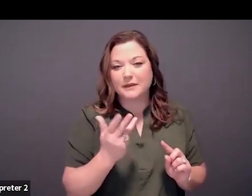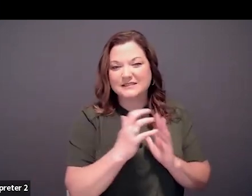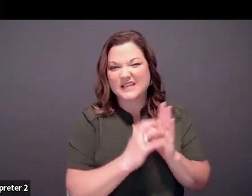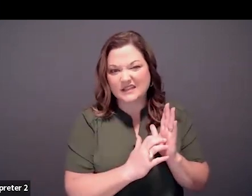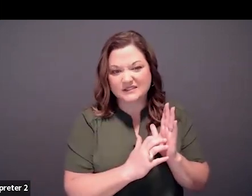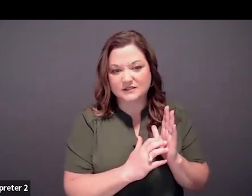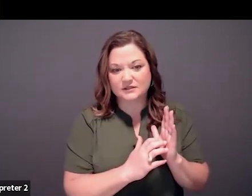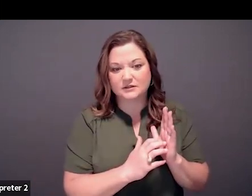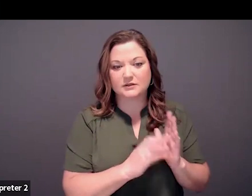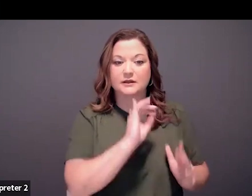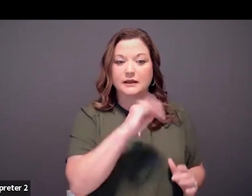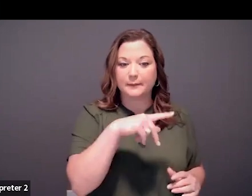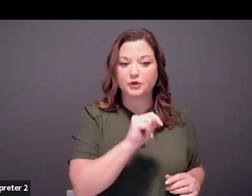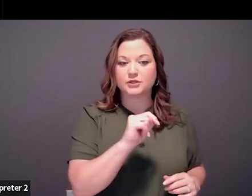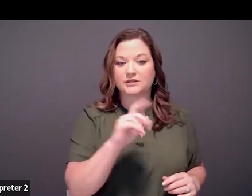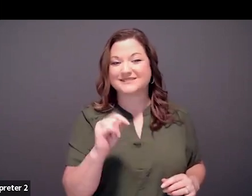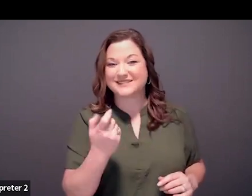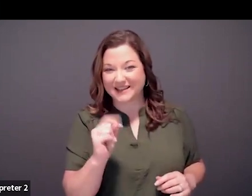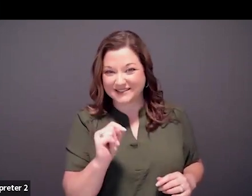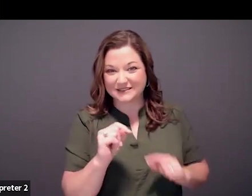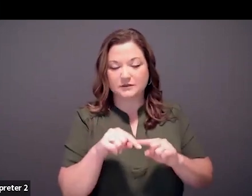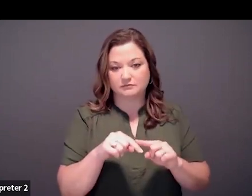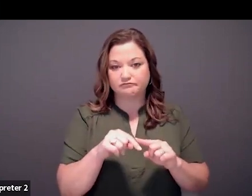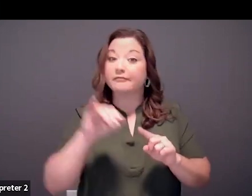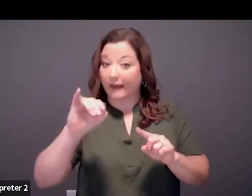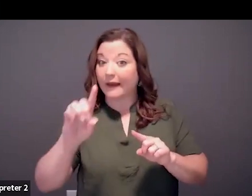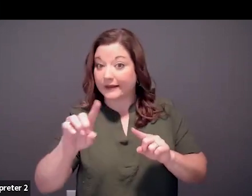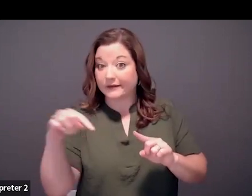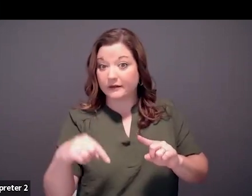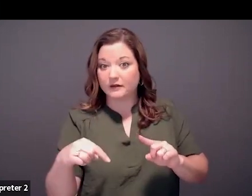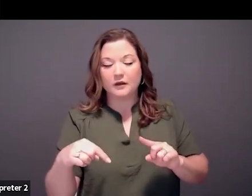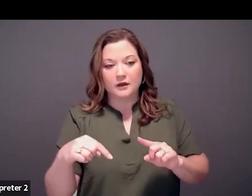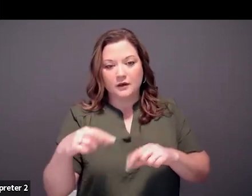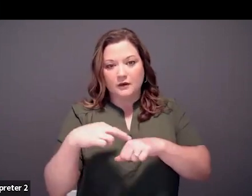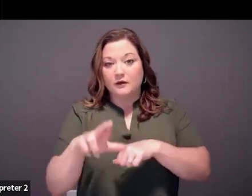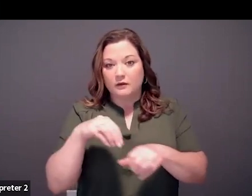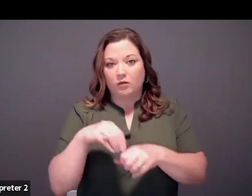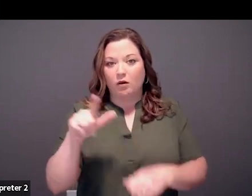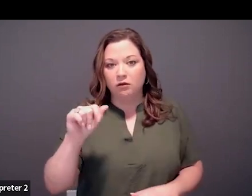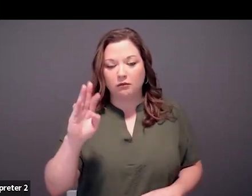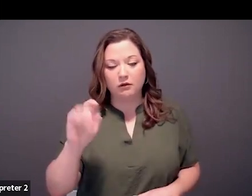Input text. It's going to have an ID. That's the ID that's referenced in the label and then I'll have the ARIA